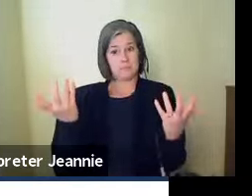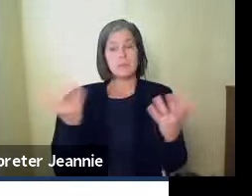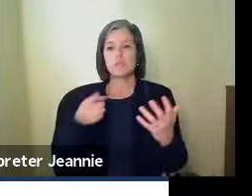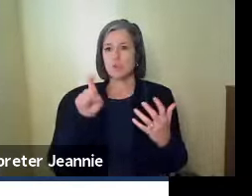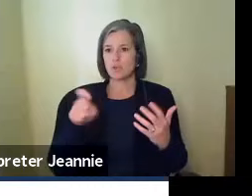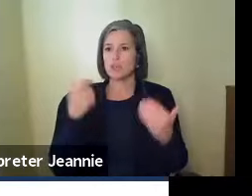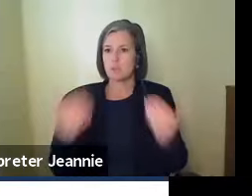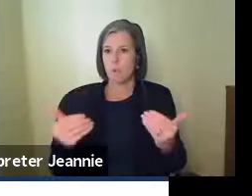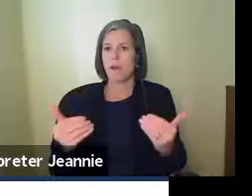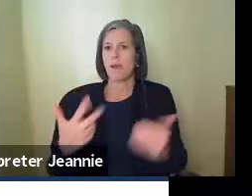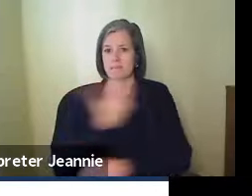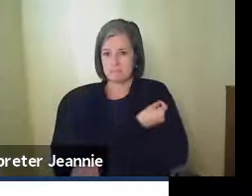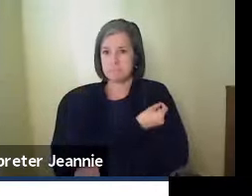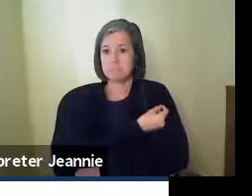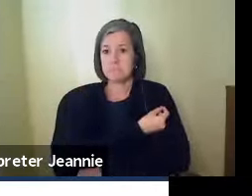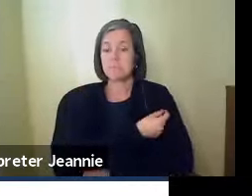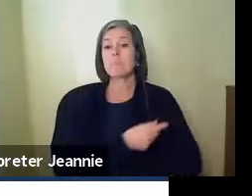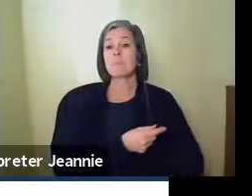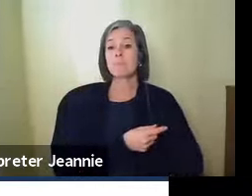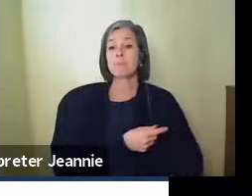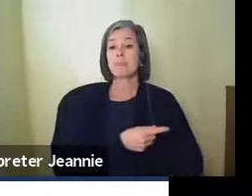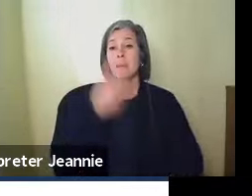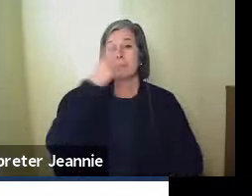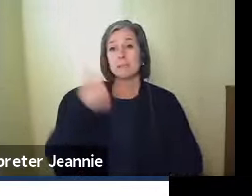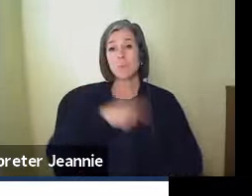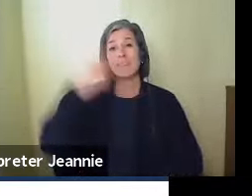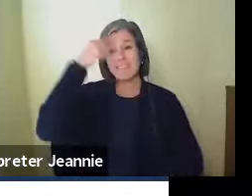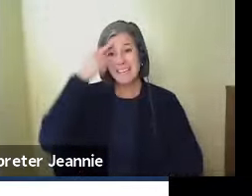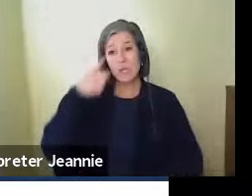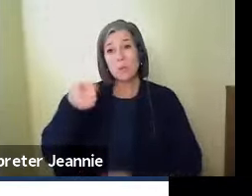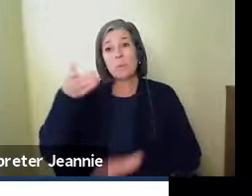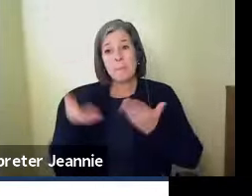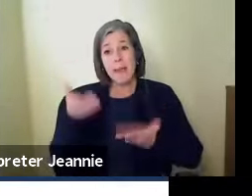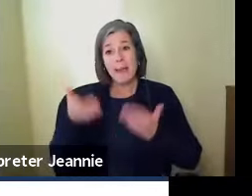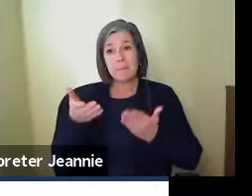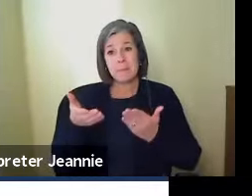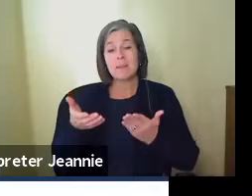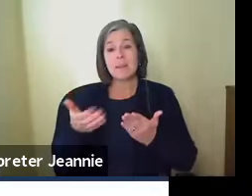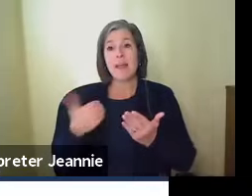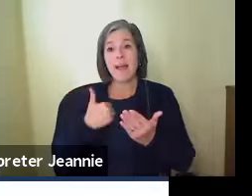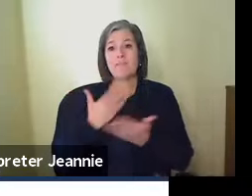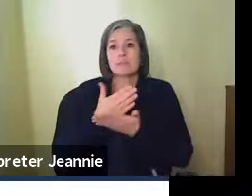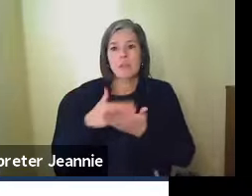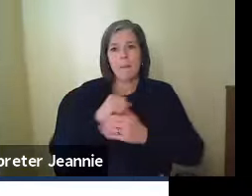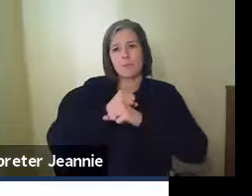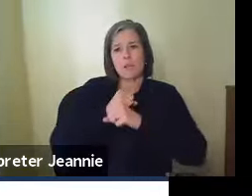Because we think that you might be given some protection for about 90 days after your